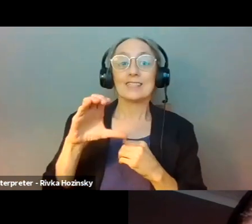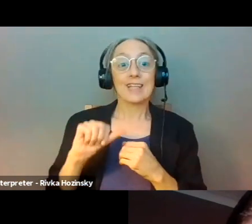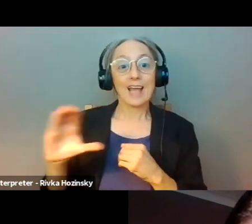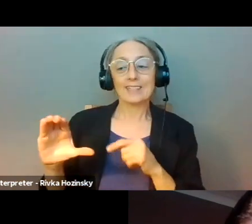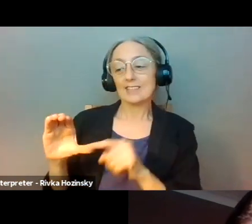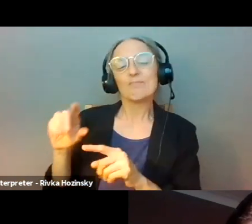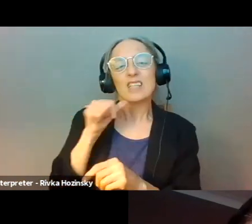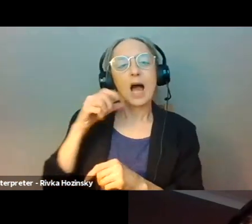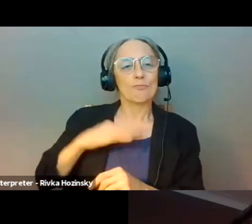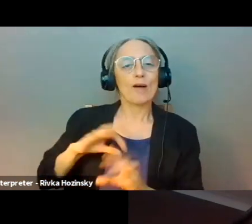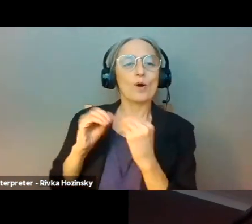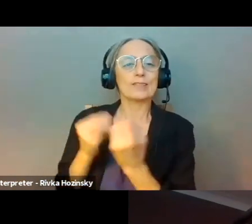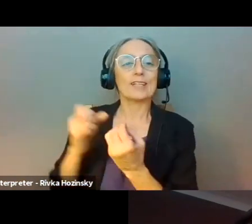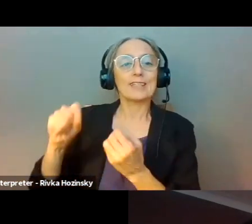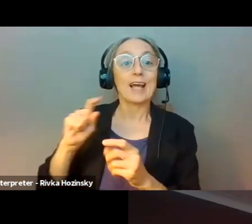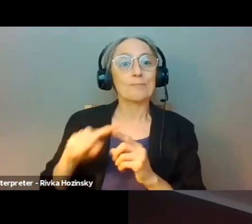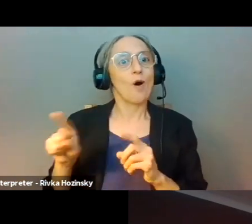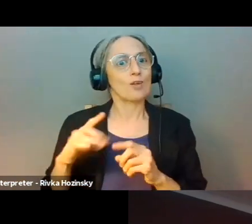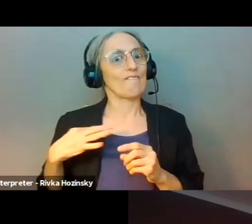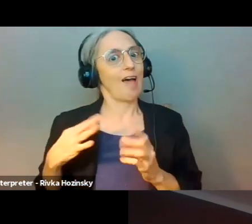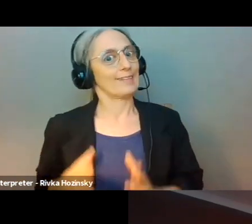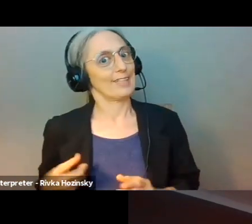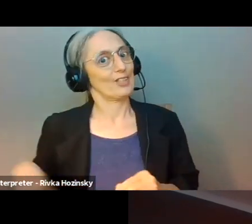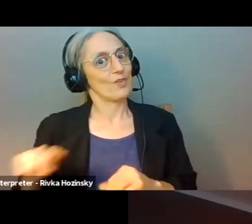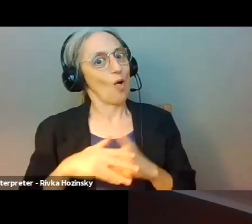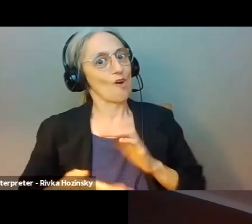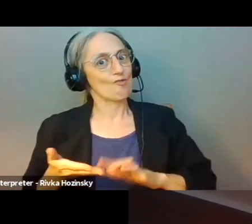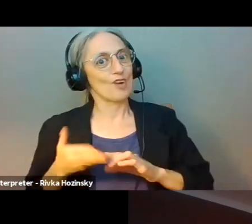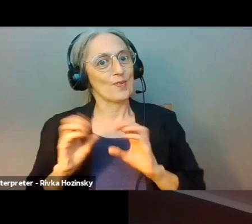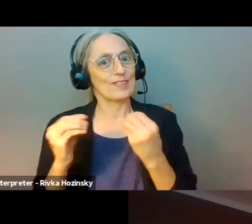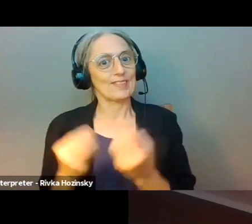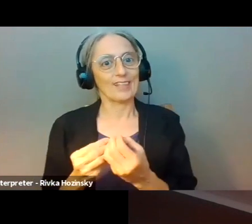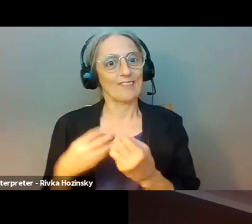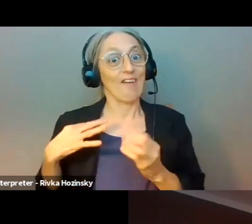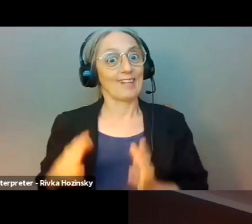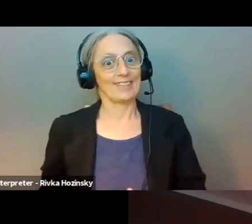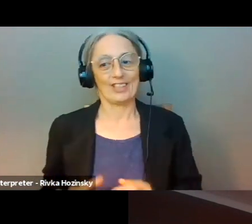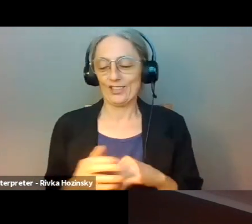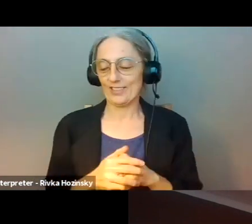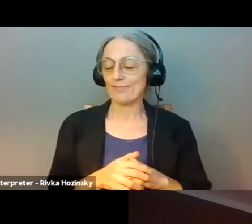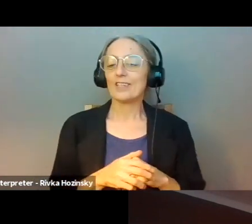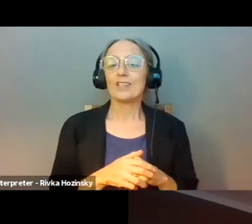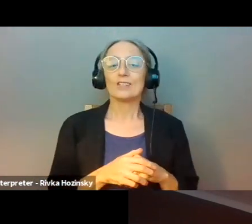we're also volunteer run so everything that Hillary described as our virtual event roles and everyone who's participating behind the scenes.